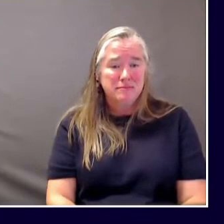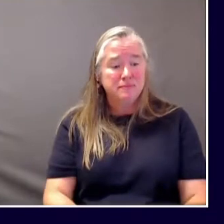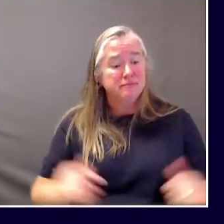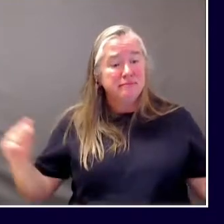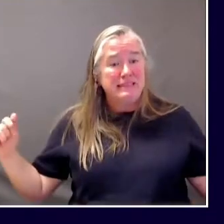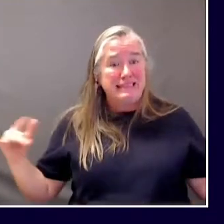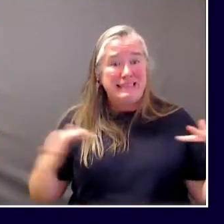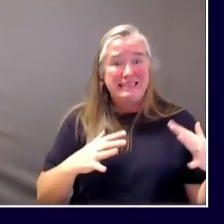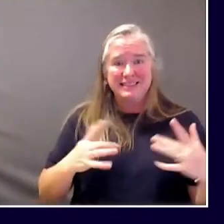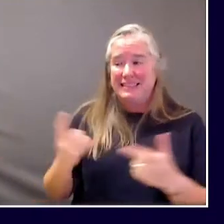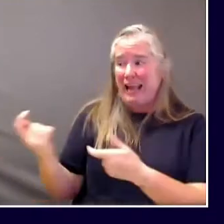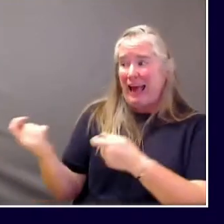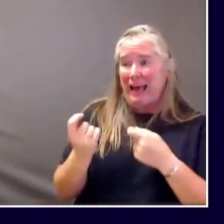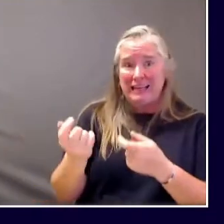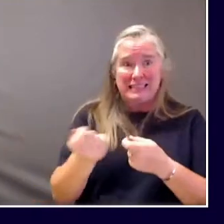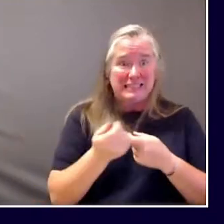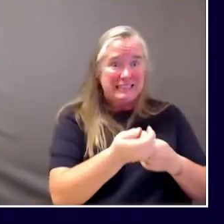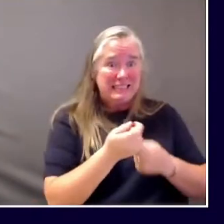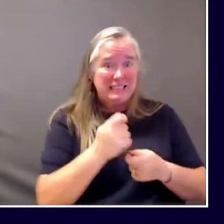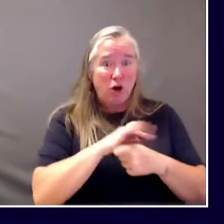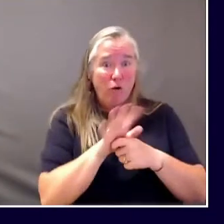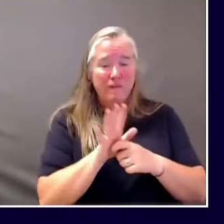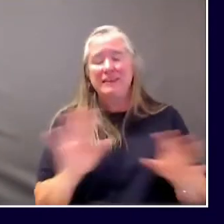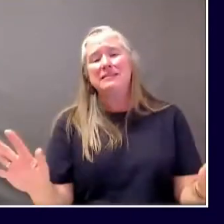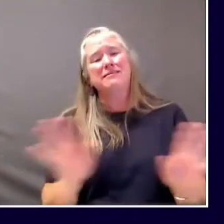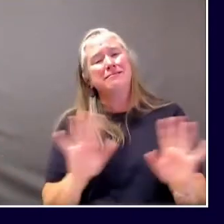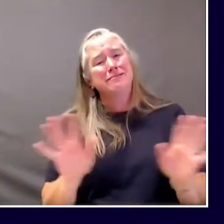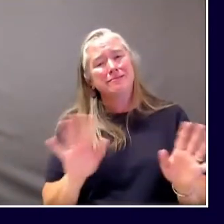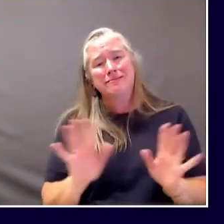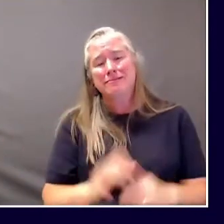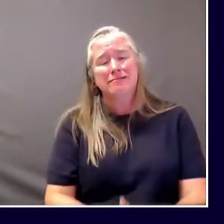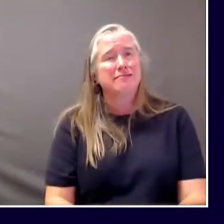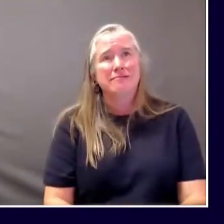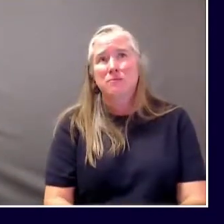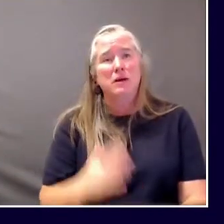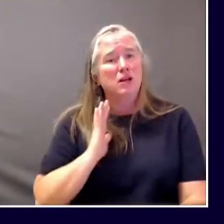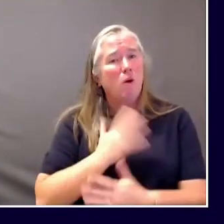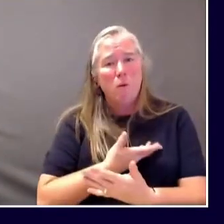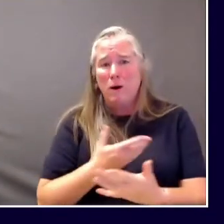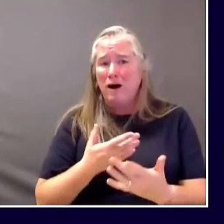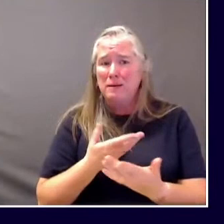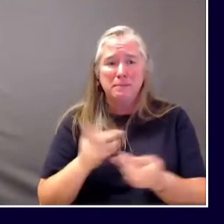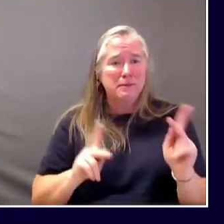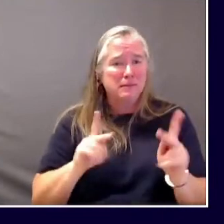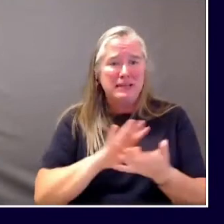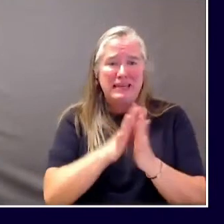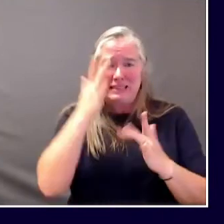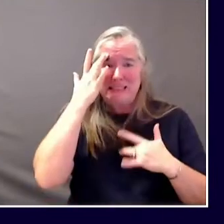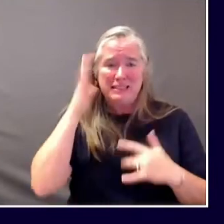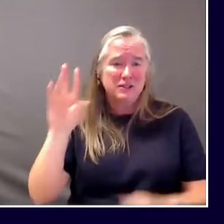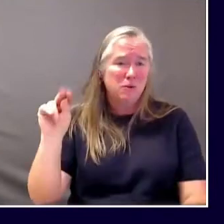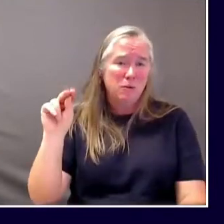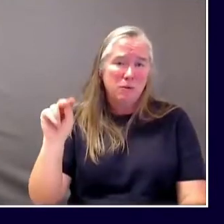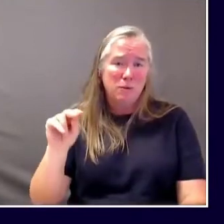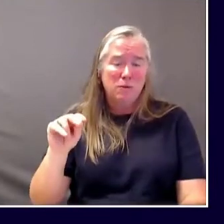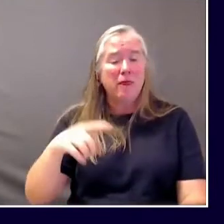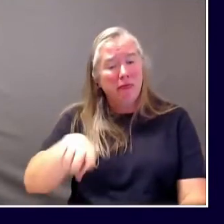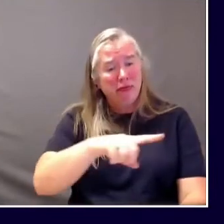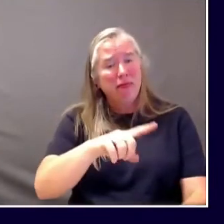other people by virtue of having